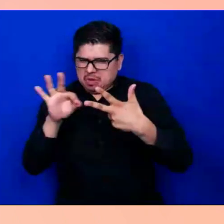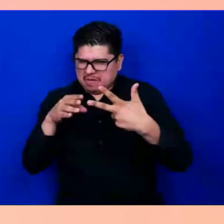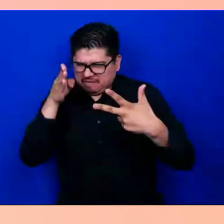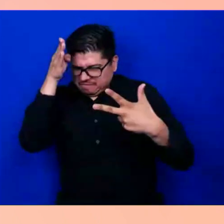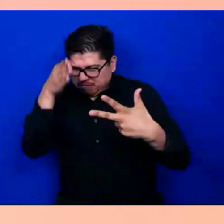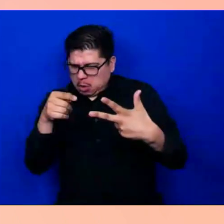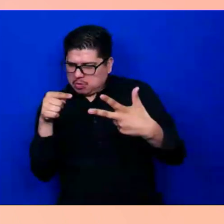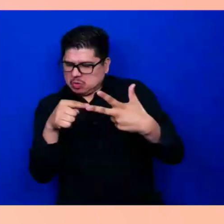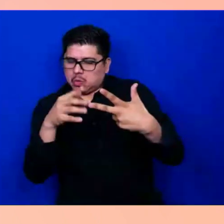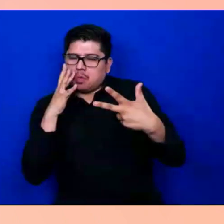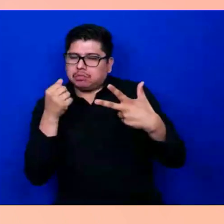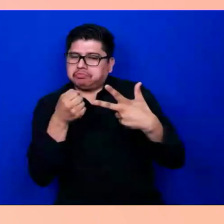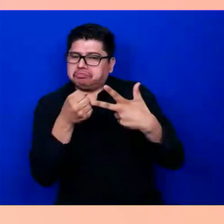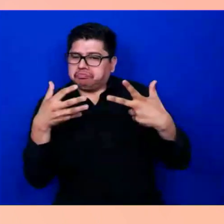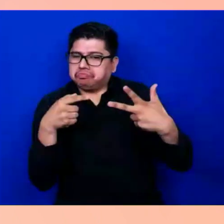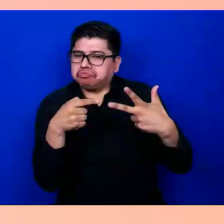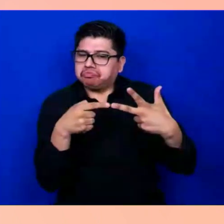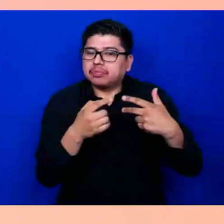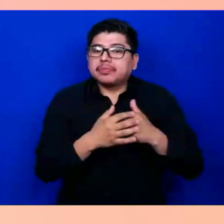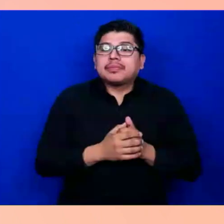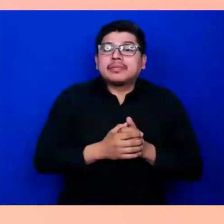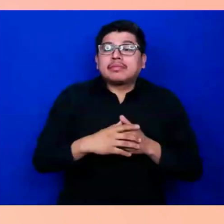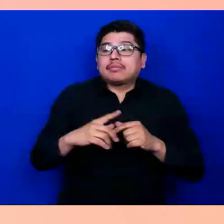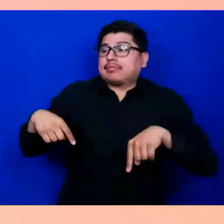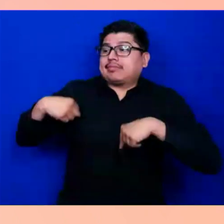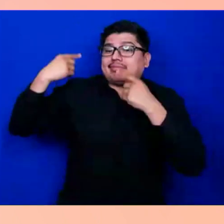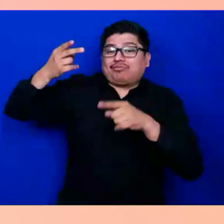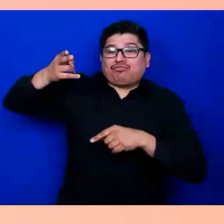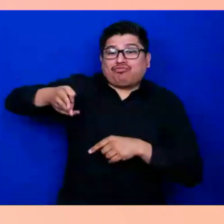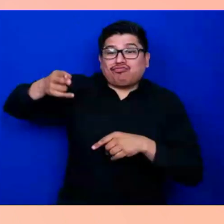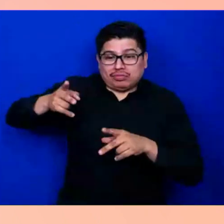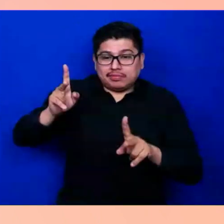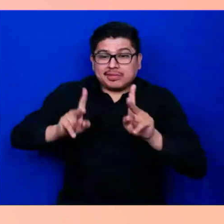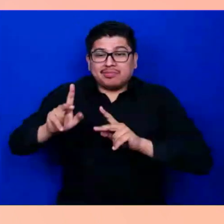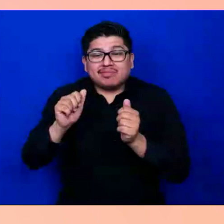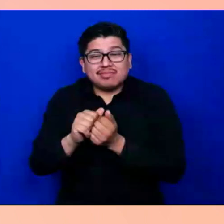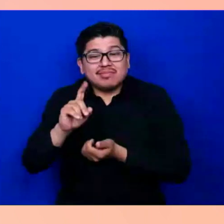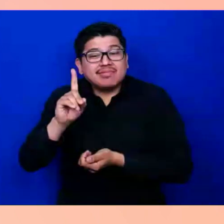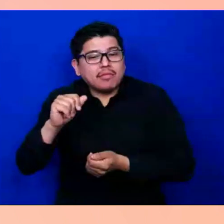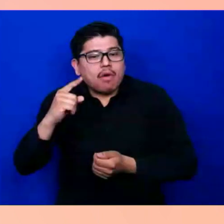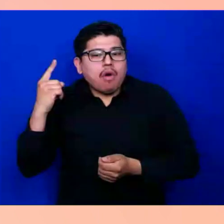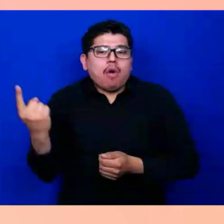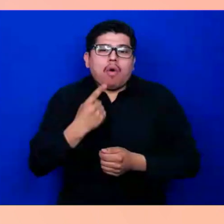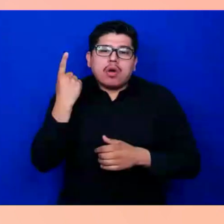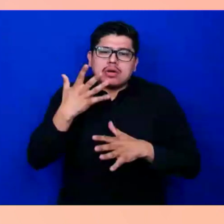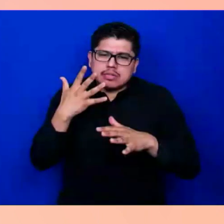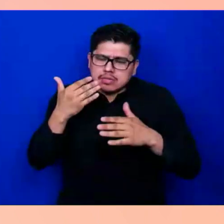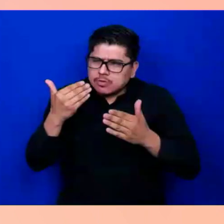people with disabilities have been at the forefront of trying out the new from braille to talking books,